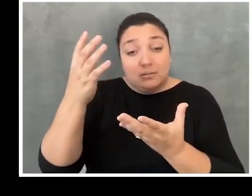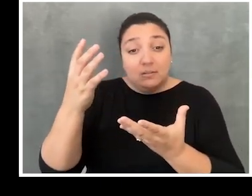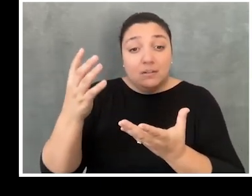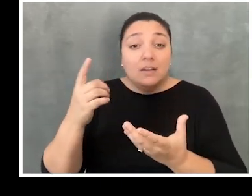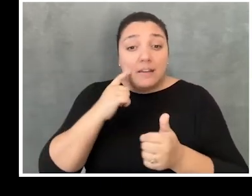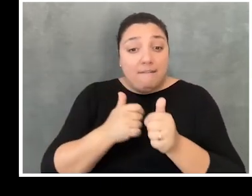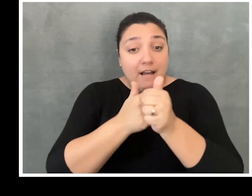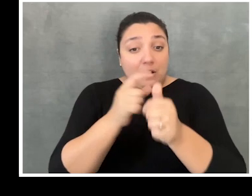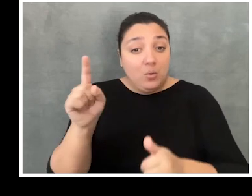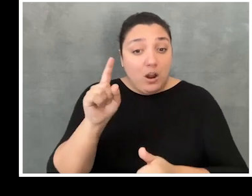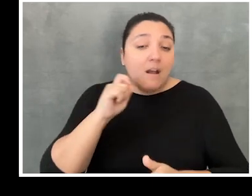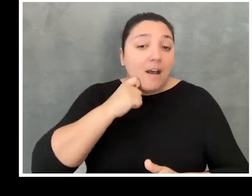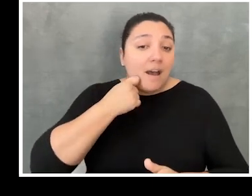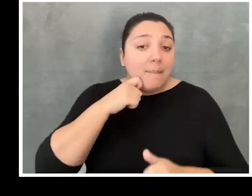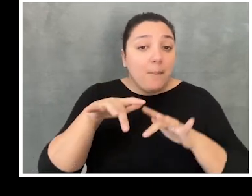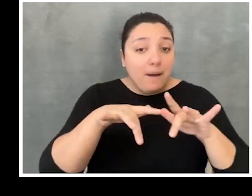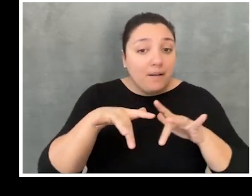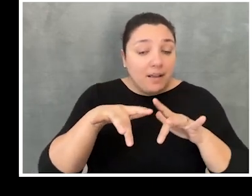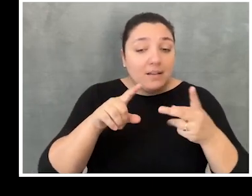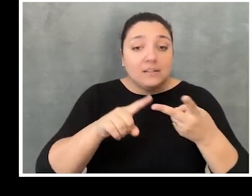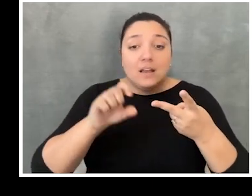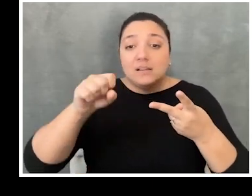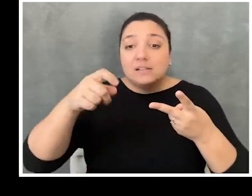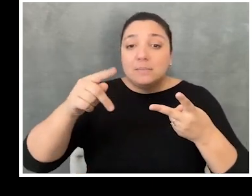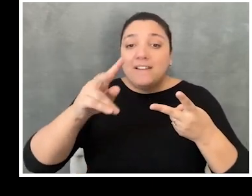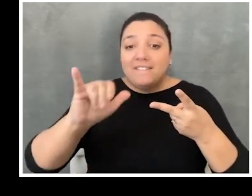follow us on Apple Podcasts, Spotify, and YouTube.